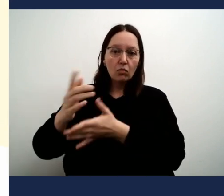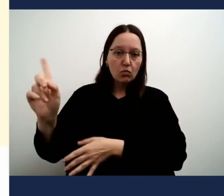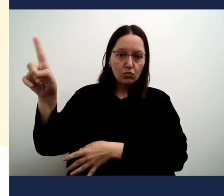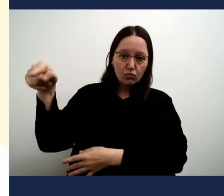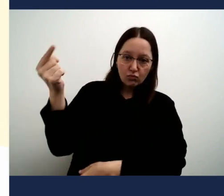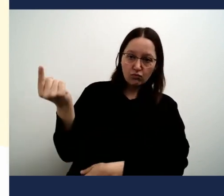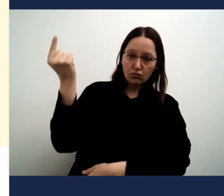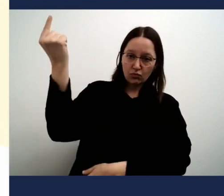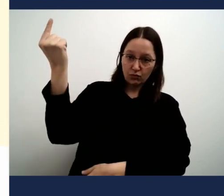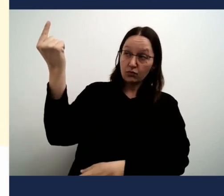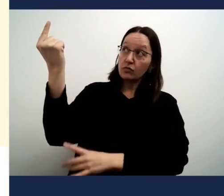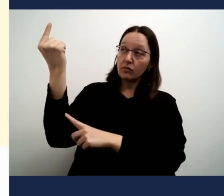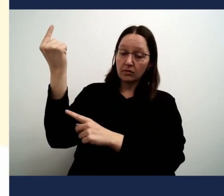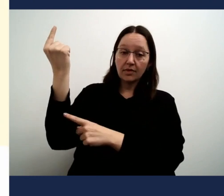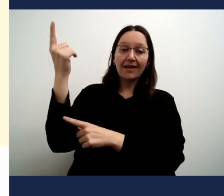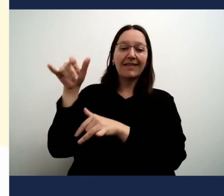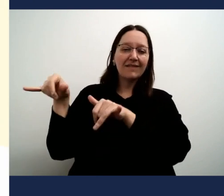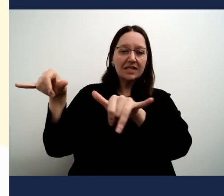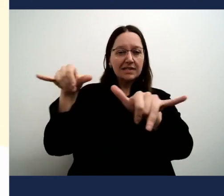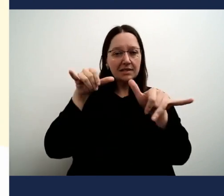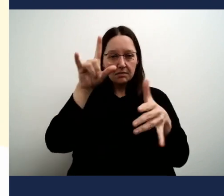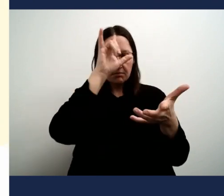you see there on the slide: